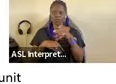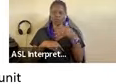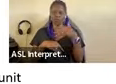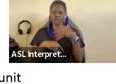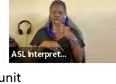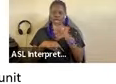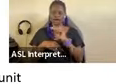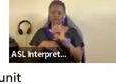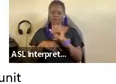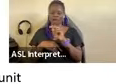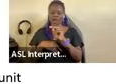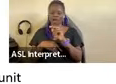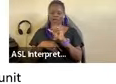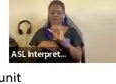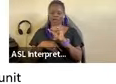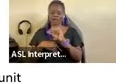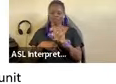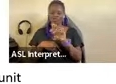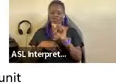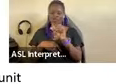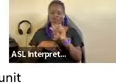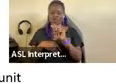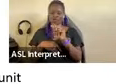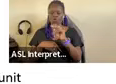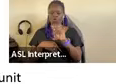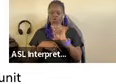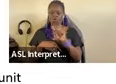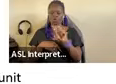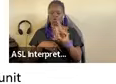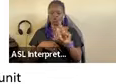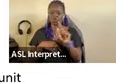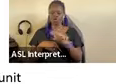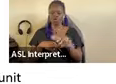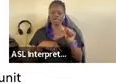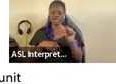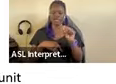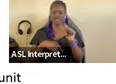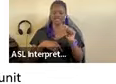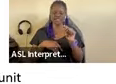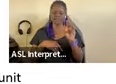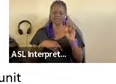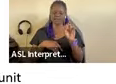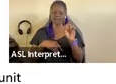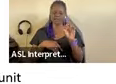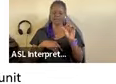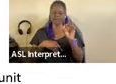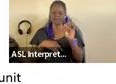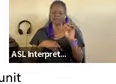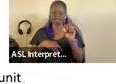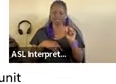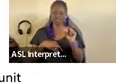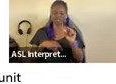made available to people who have an infection and who are at risk of not having a bigger risk immune response to that infection.